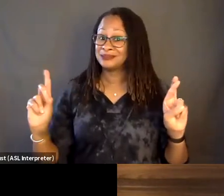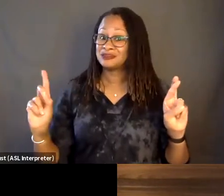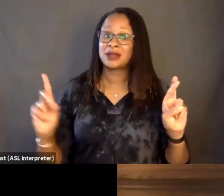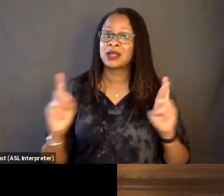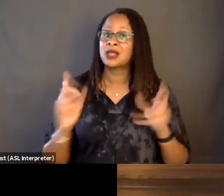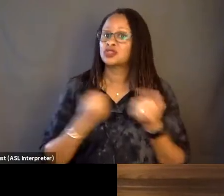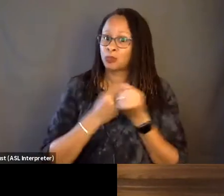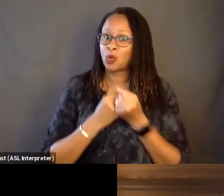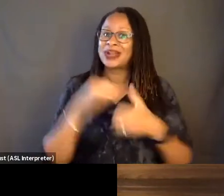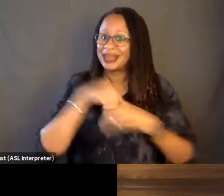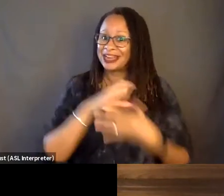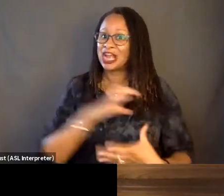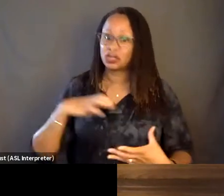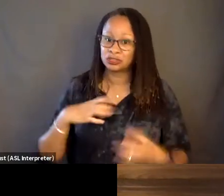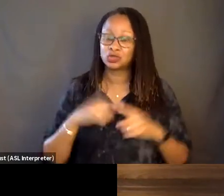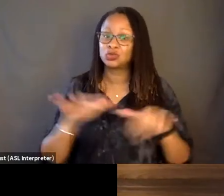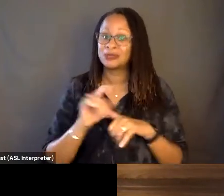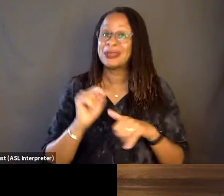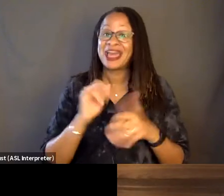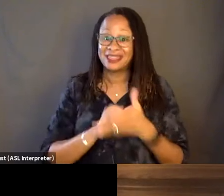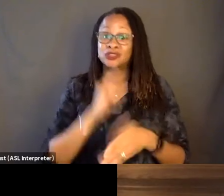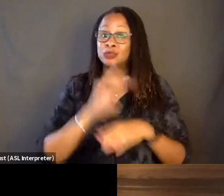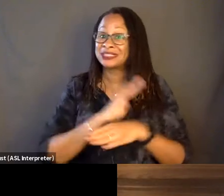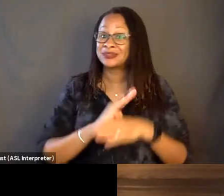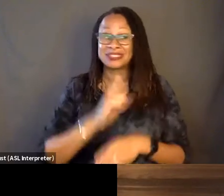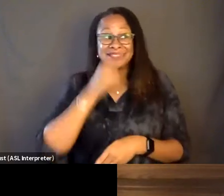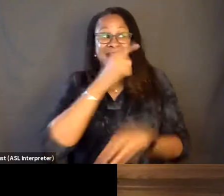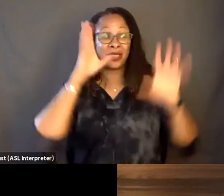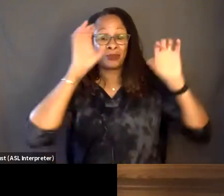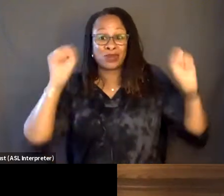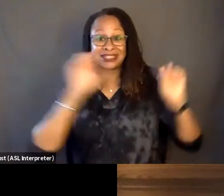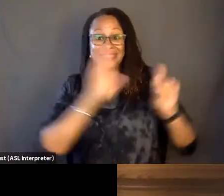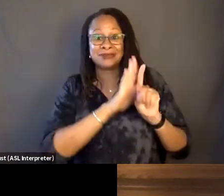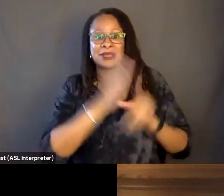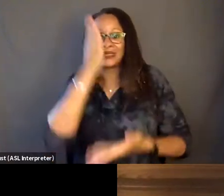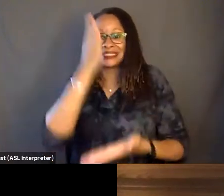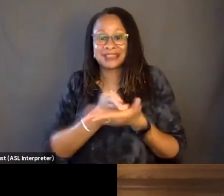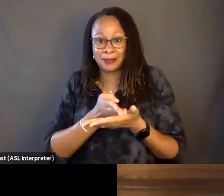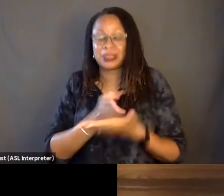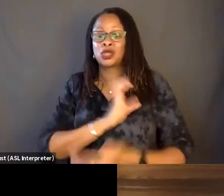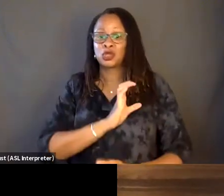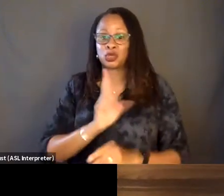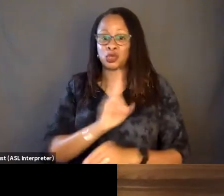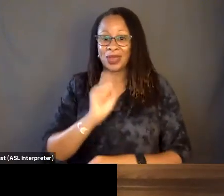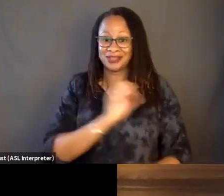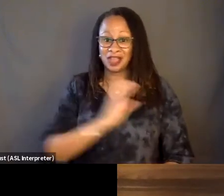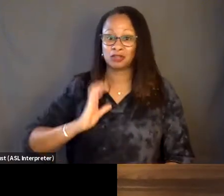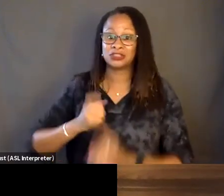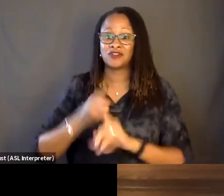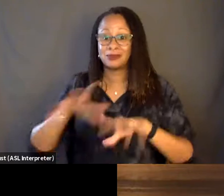And that it was actually the president himself who was stopping the US Congress from taking action.